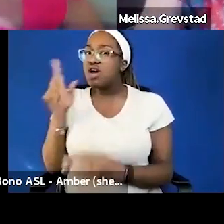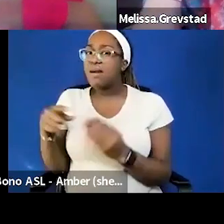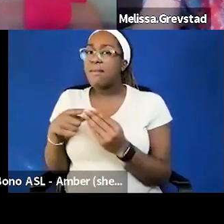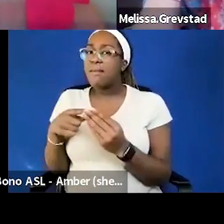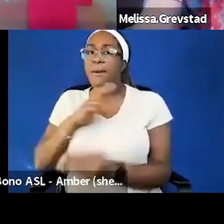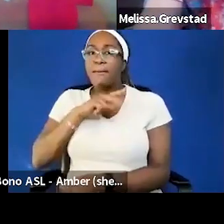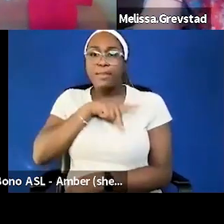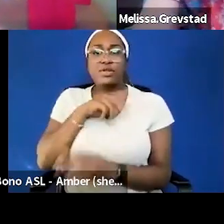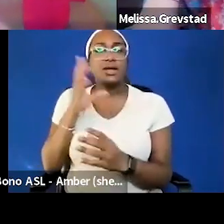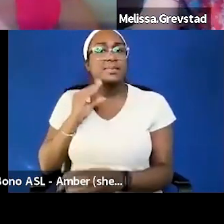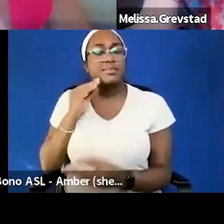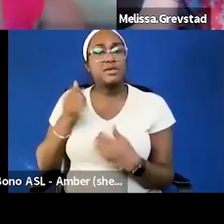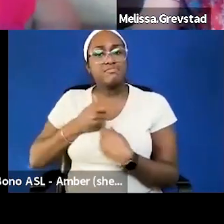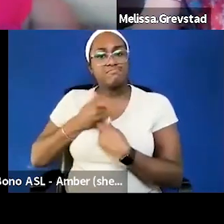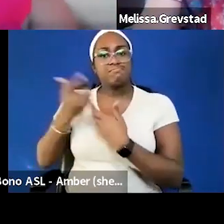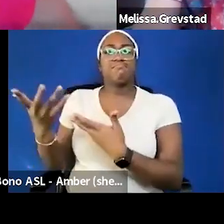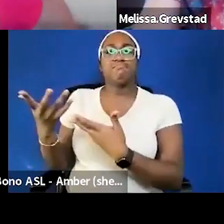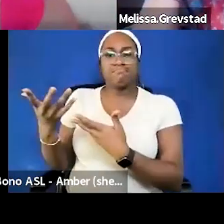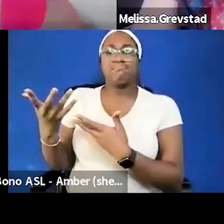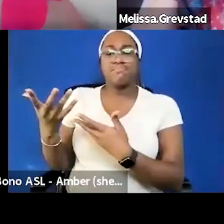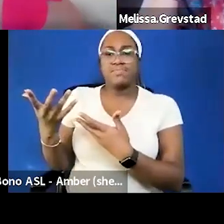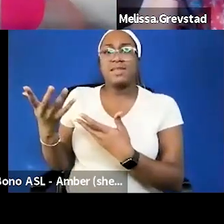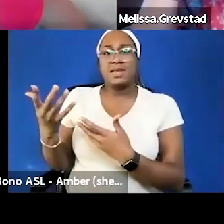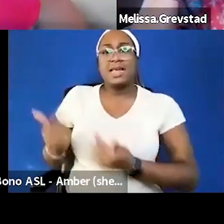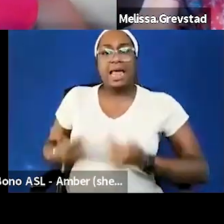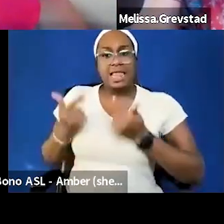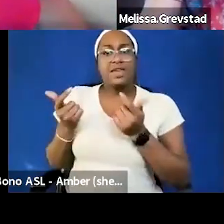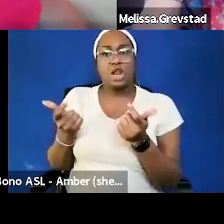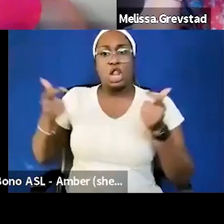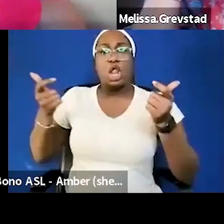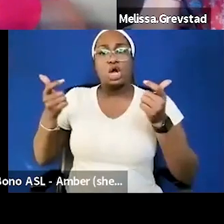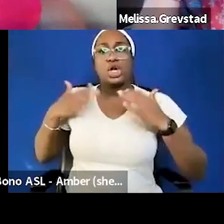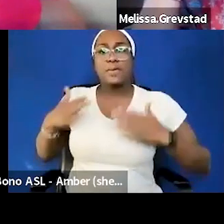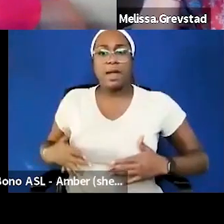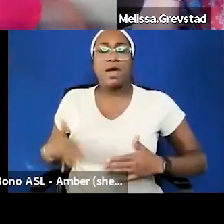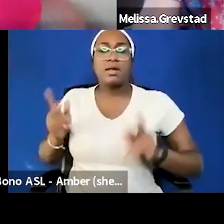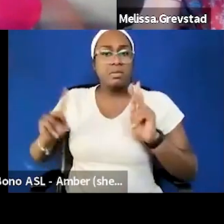share my personal experiences, living in a larger body. And people are so receptive,